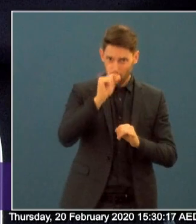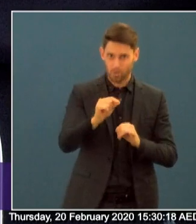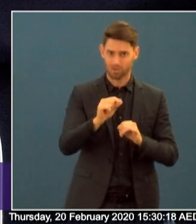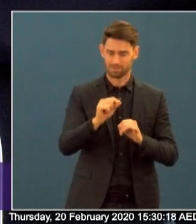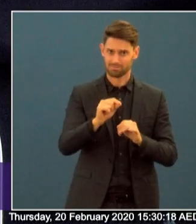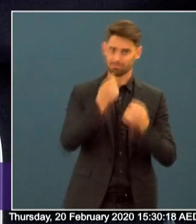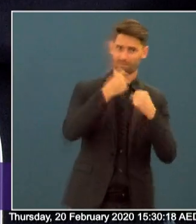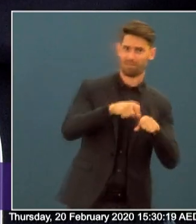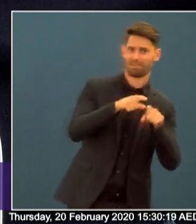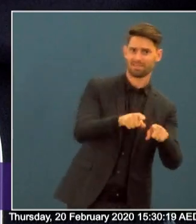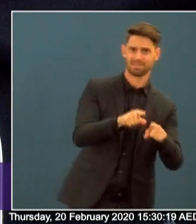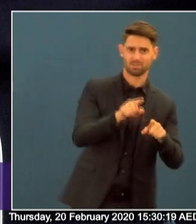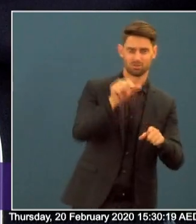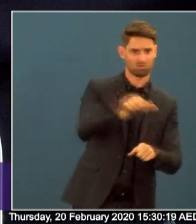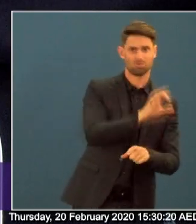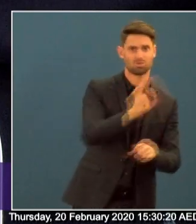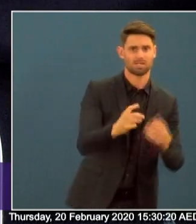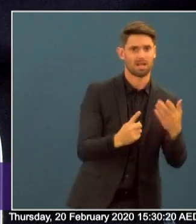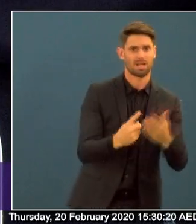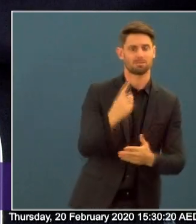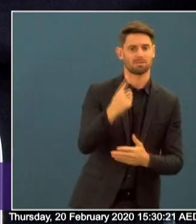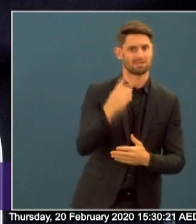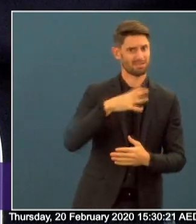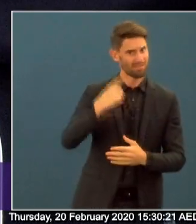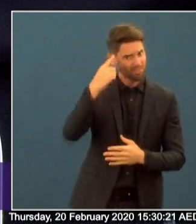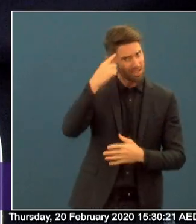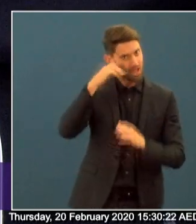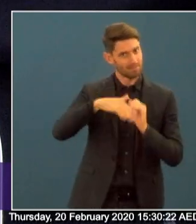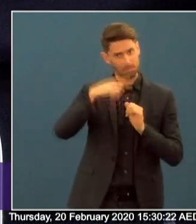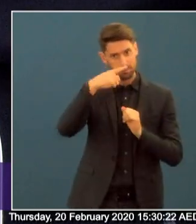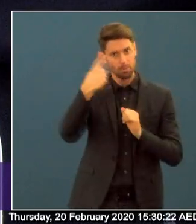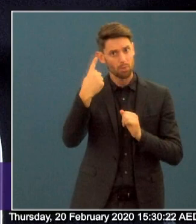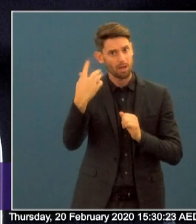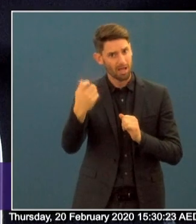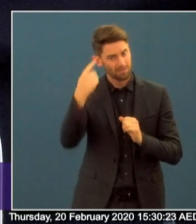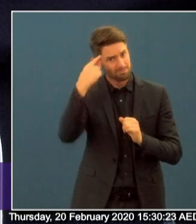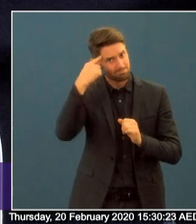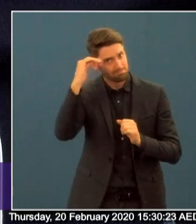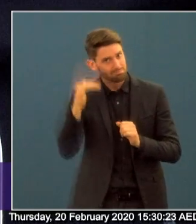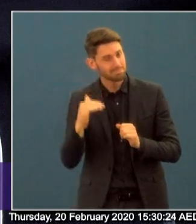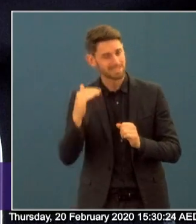of poor health outcomes and early mortality that people have associated with intellectual disability and really challenging